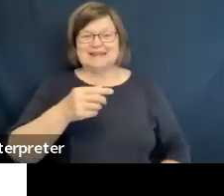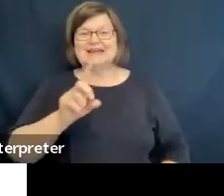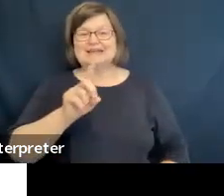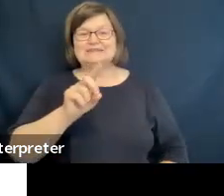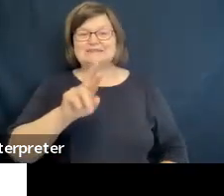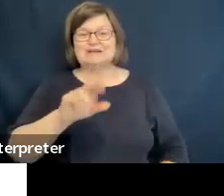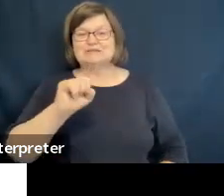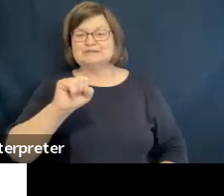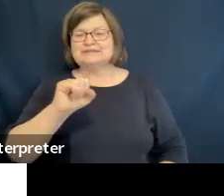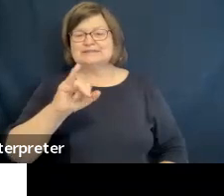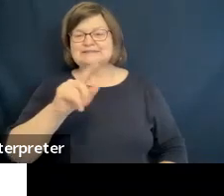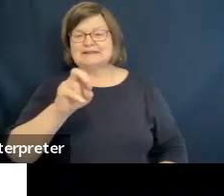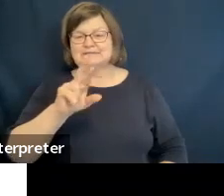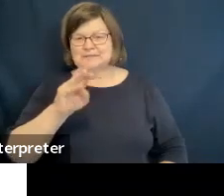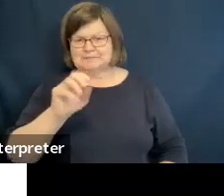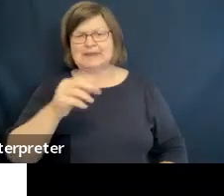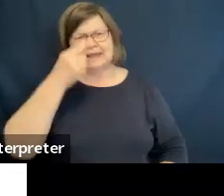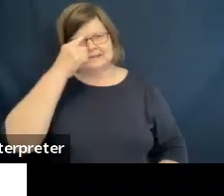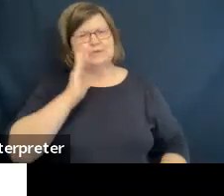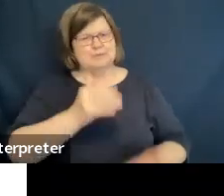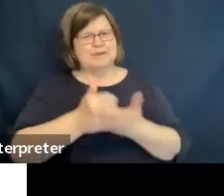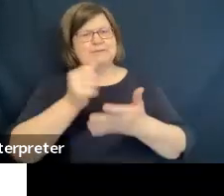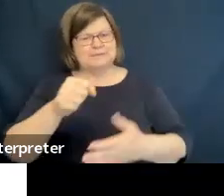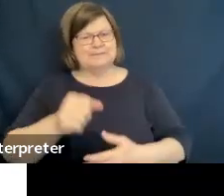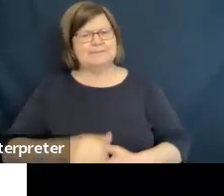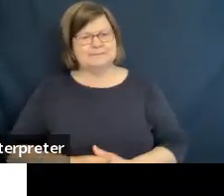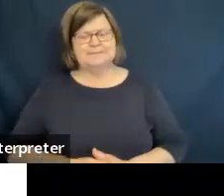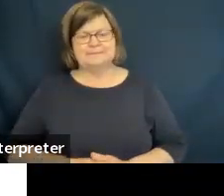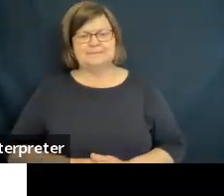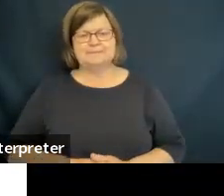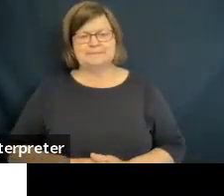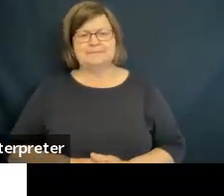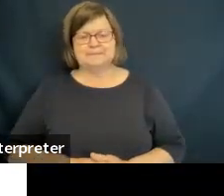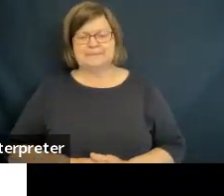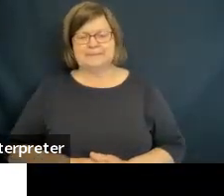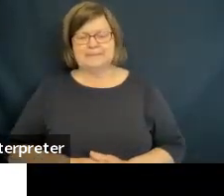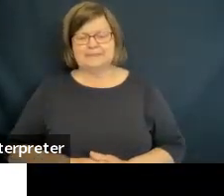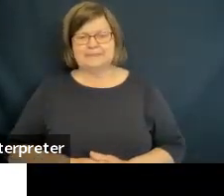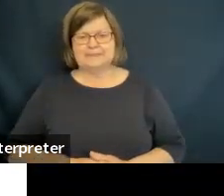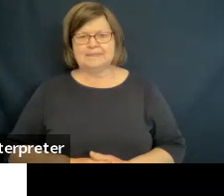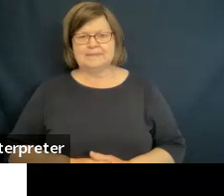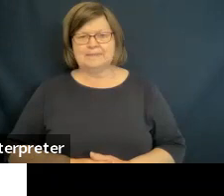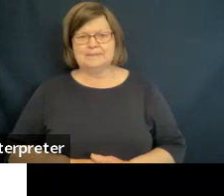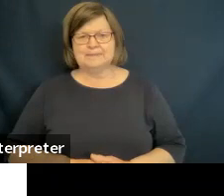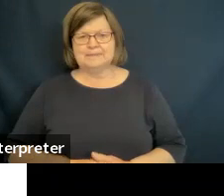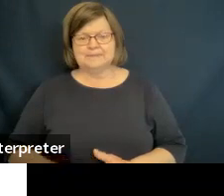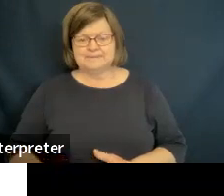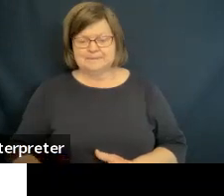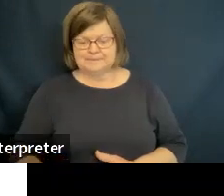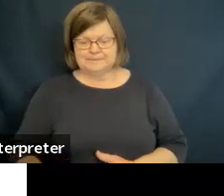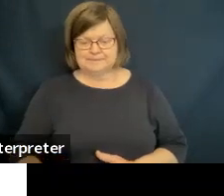Yes, I think it definitely would be helpful.